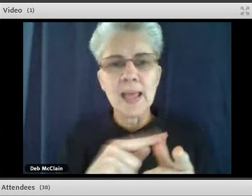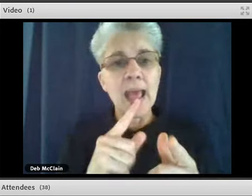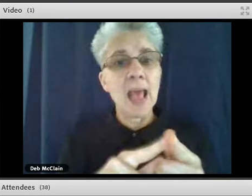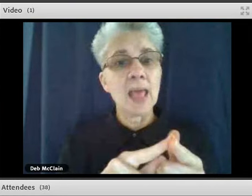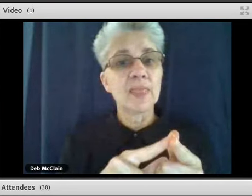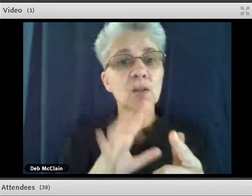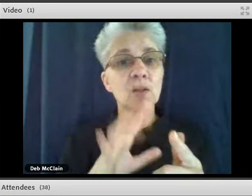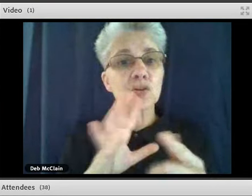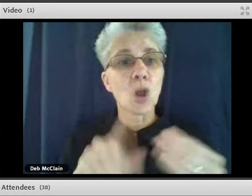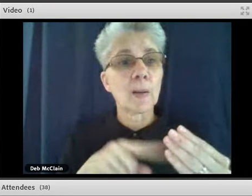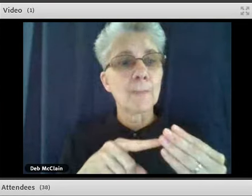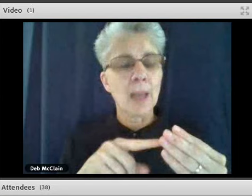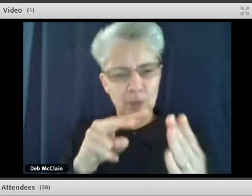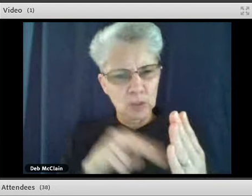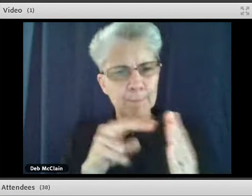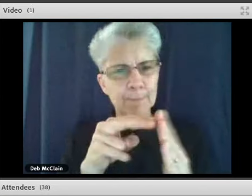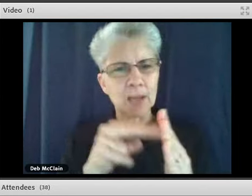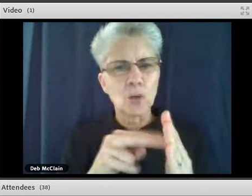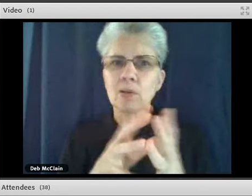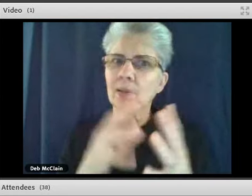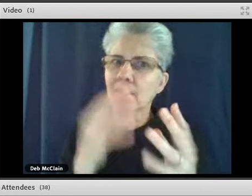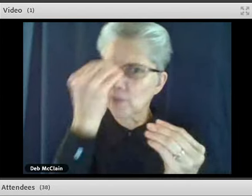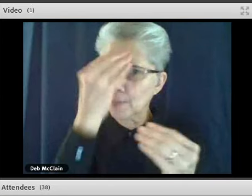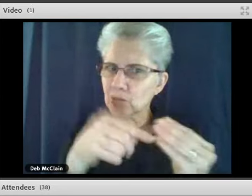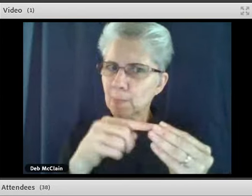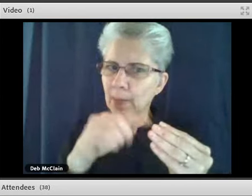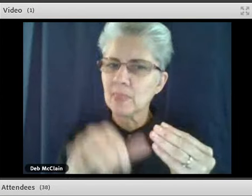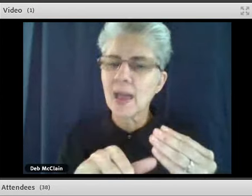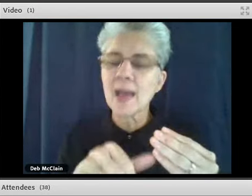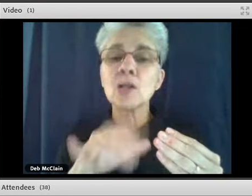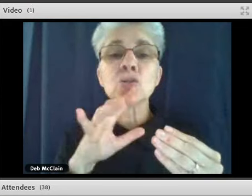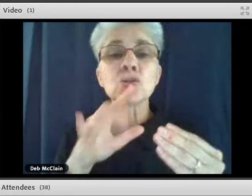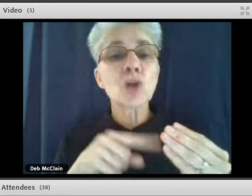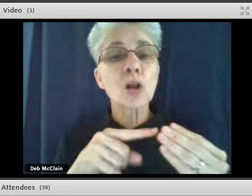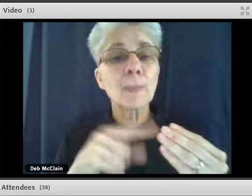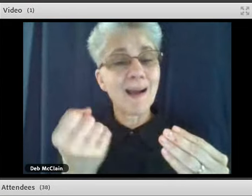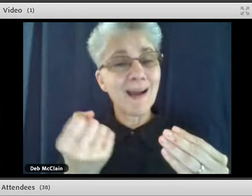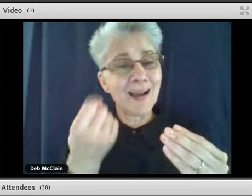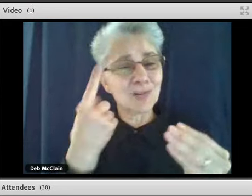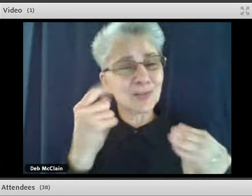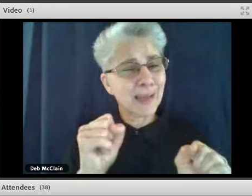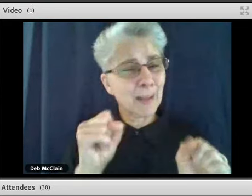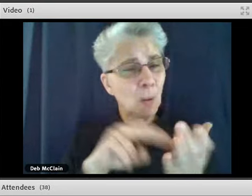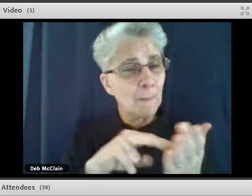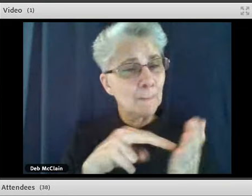And when you're talking about... Sorry. I'm looking at my notes. There's a lot of information on that. When you talk about understandable,